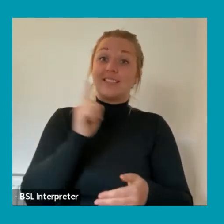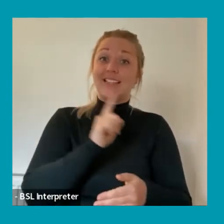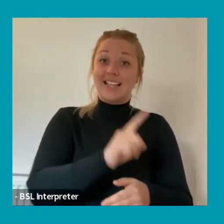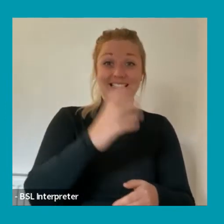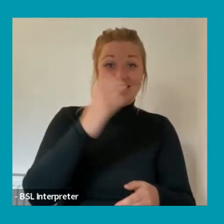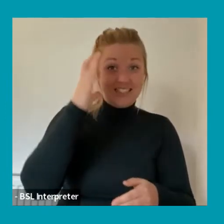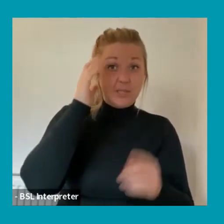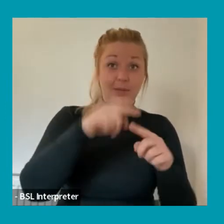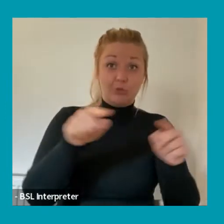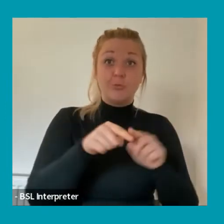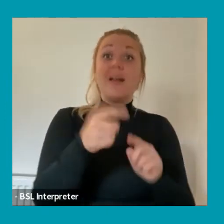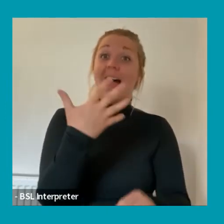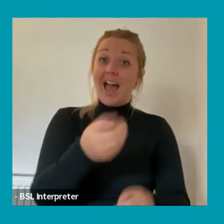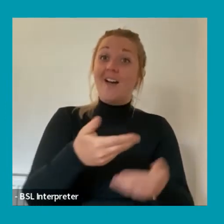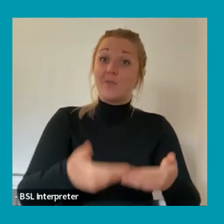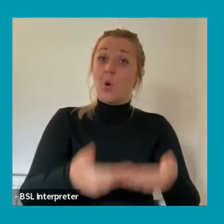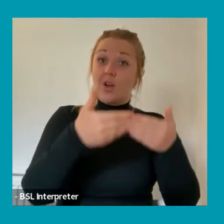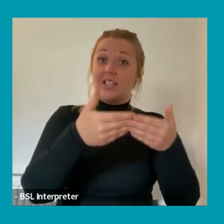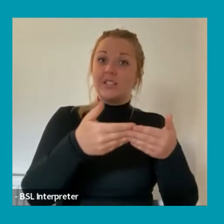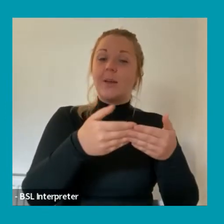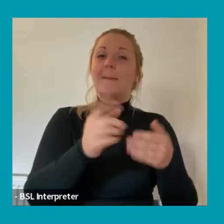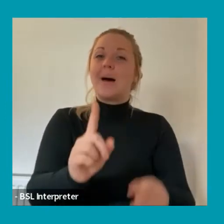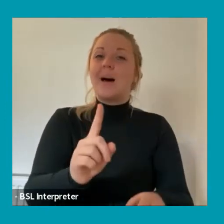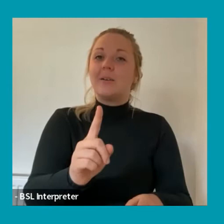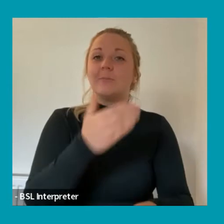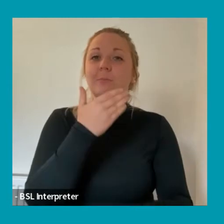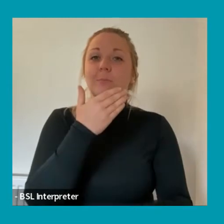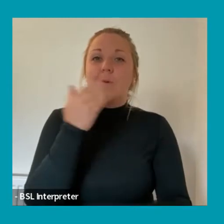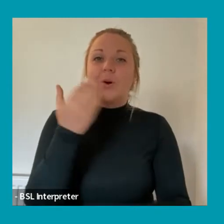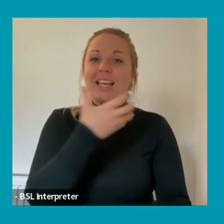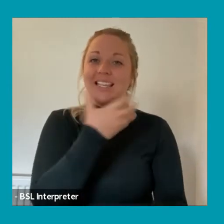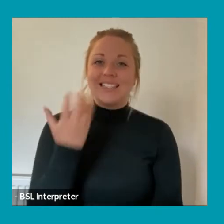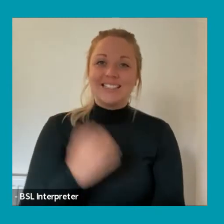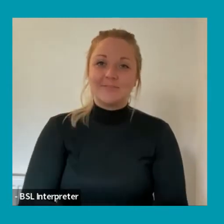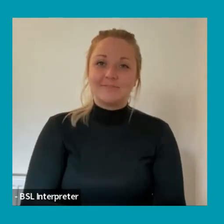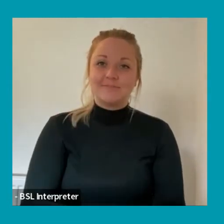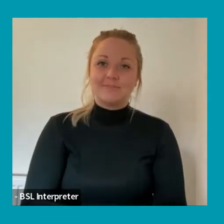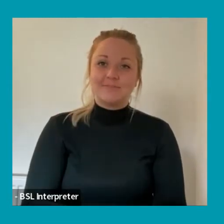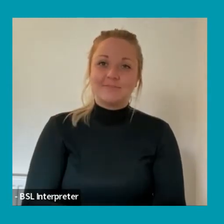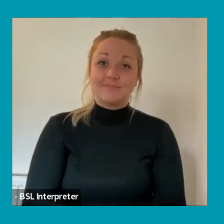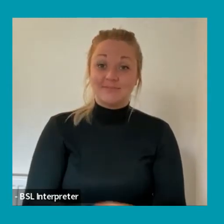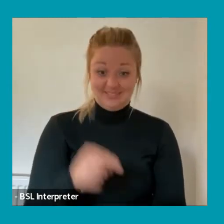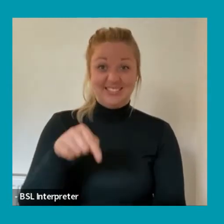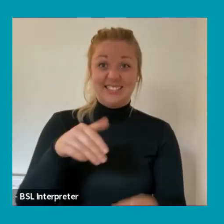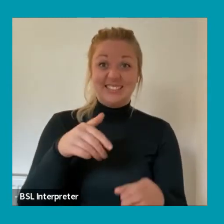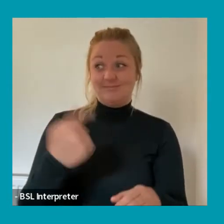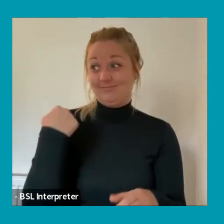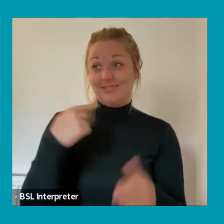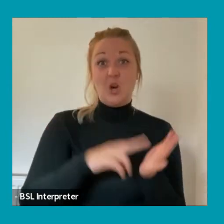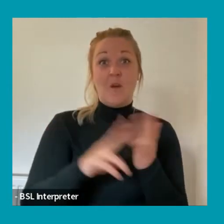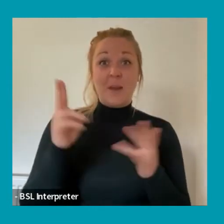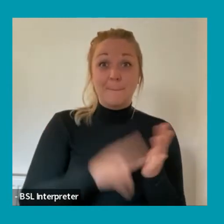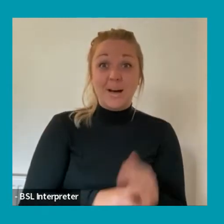This was in November, because the heating wasn't working in that room. It is kind of, disabled people don't need to be warm, do they?